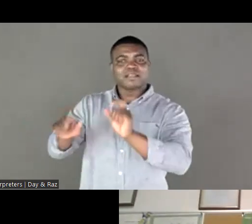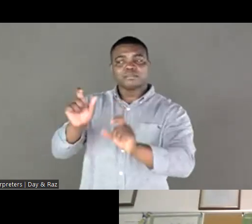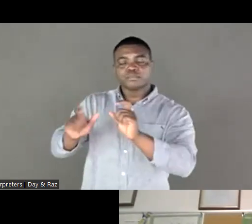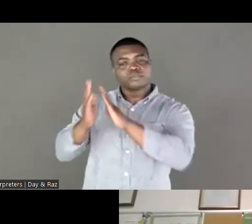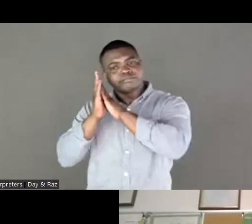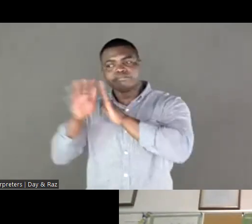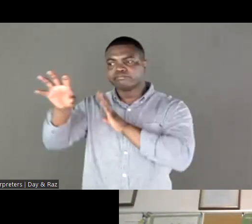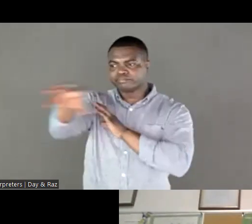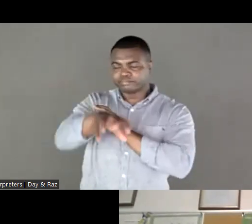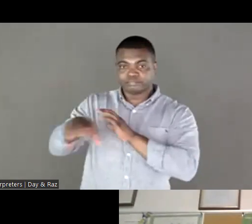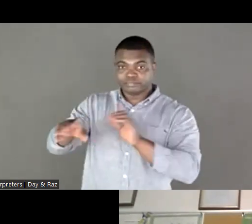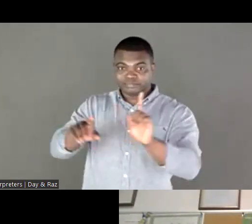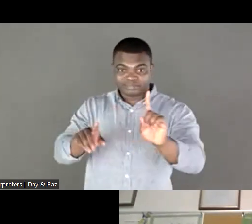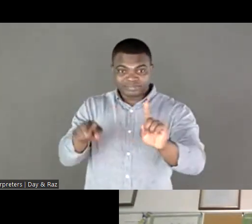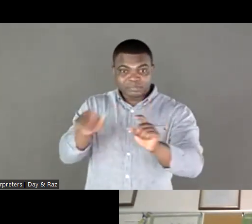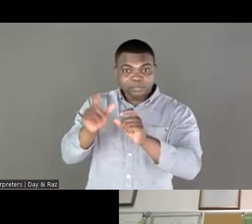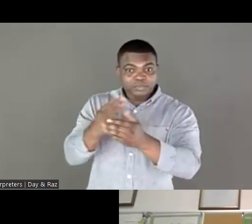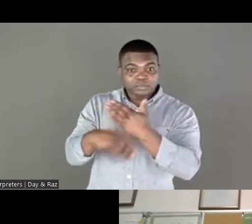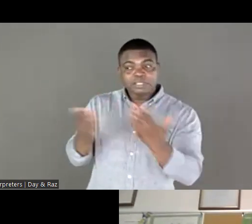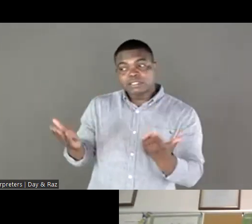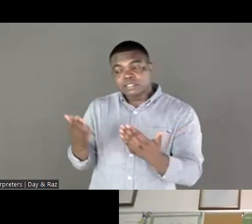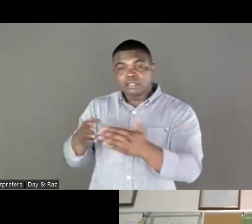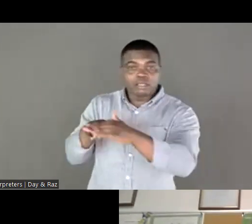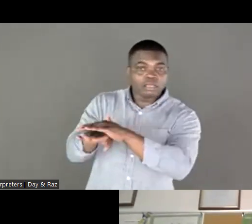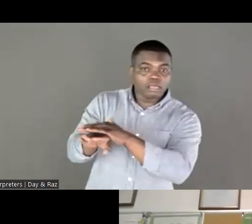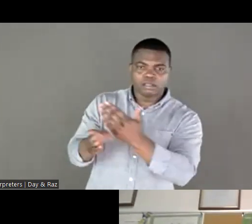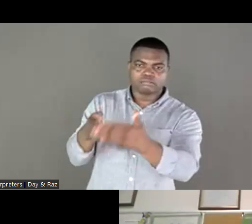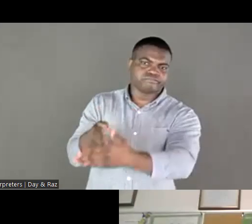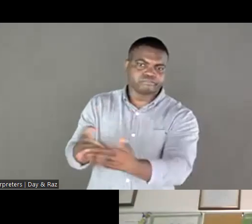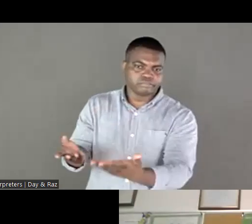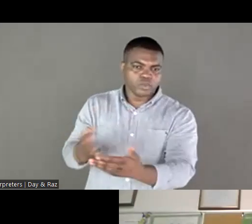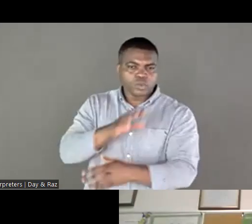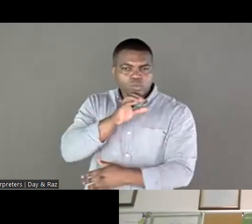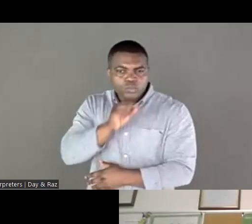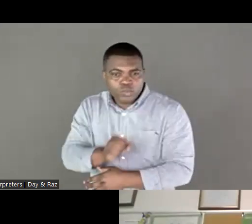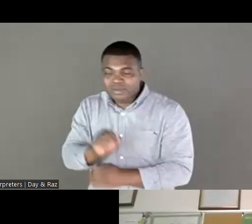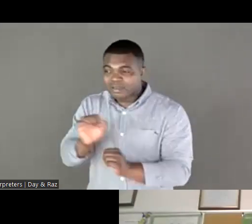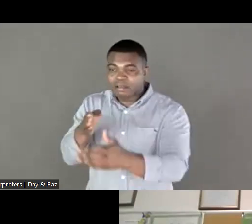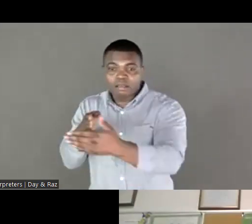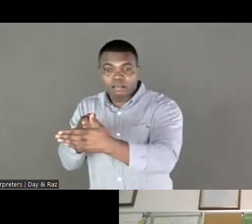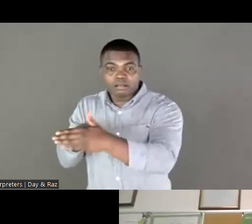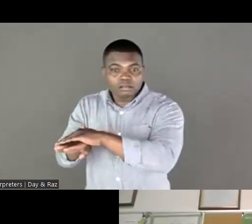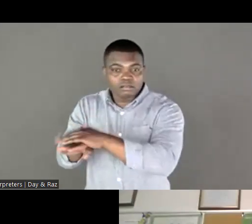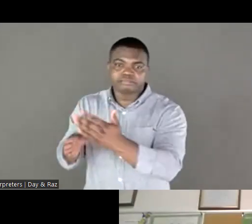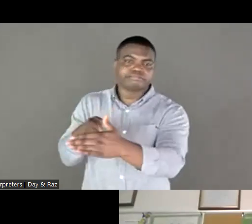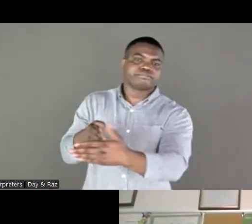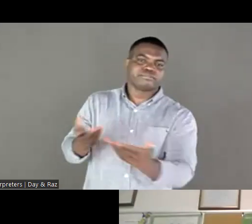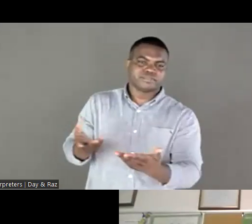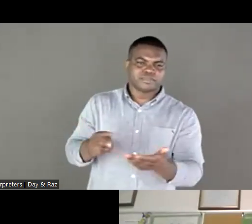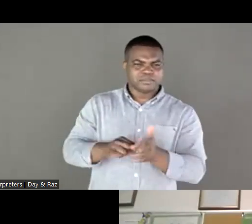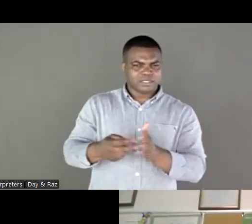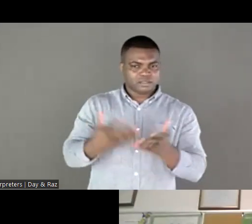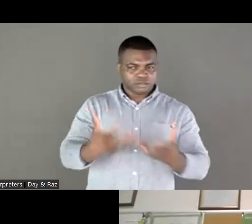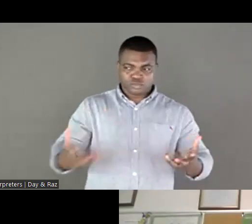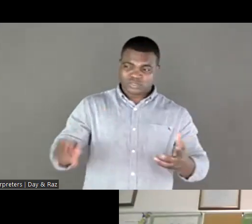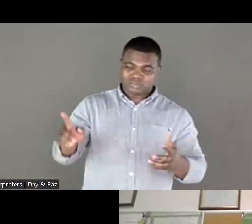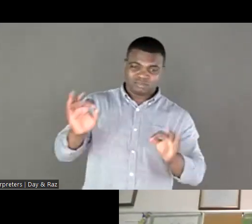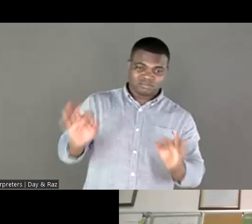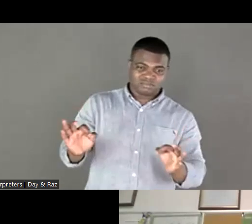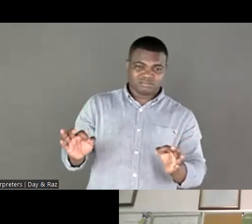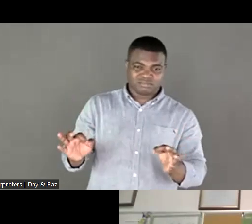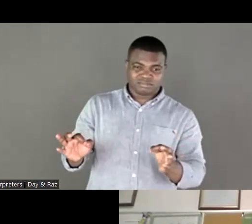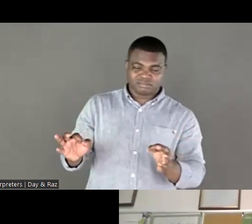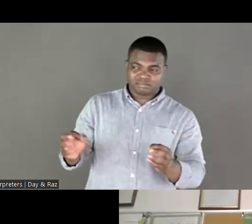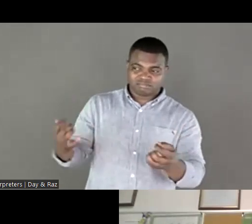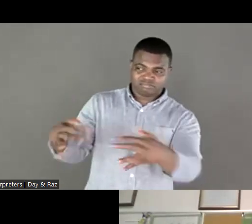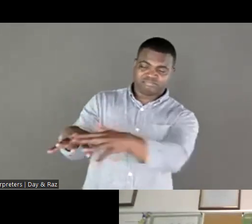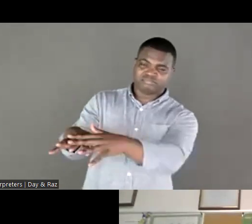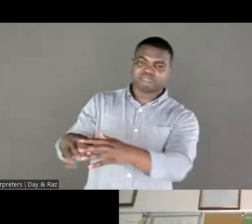people with disabilities, now we renovate rebuilt, hospitals and nurseries, they rebuilt in hospital